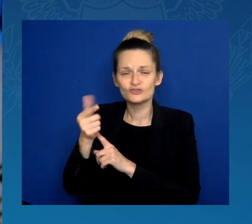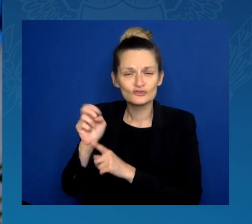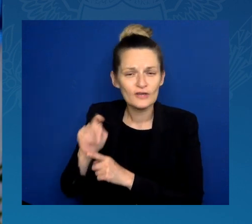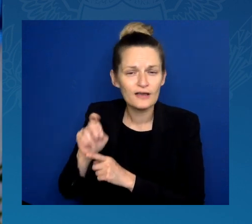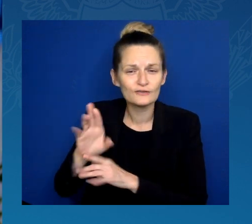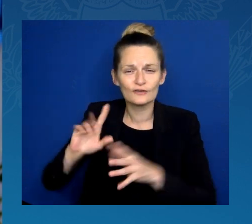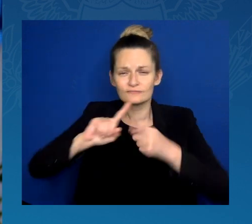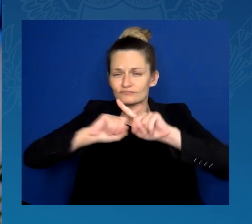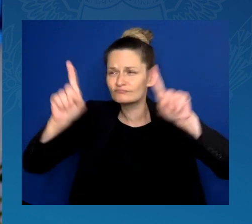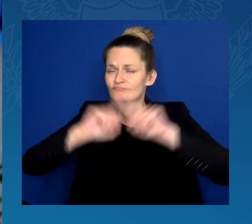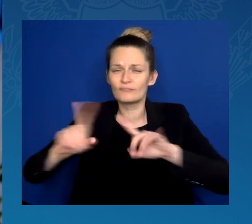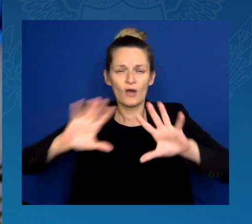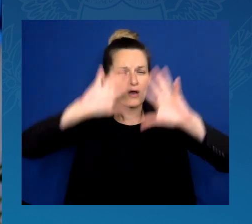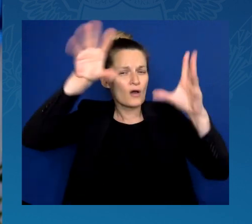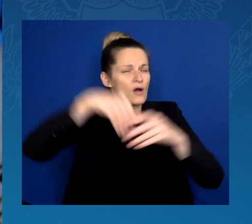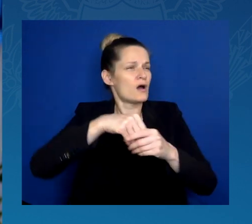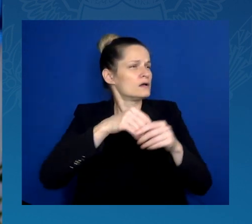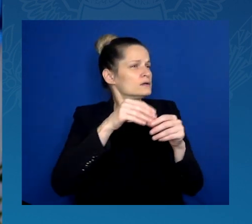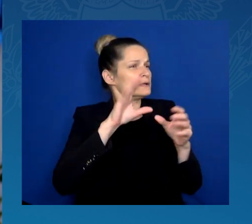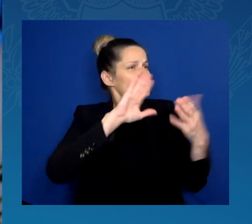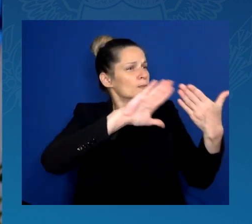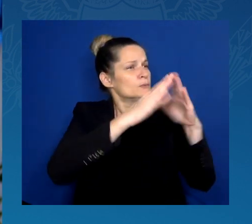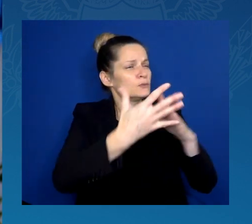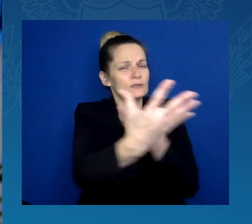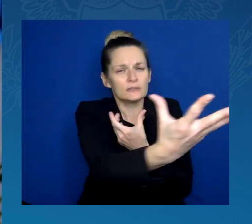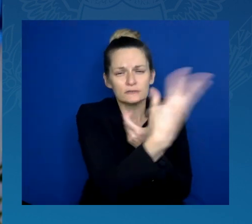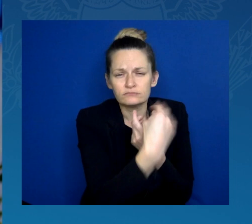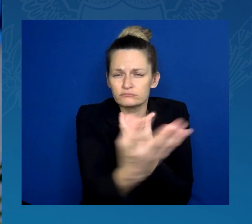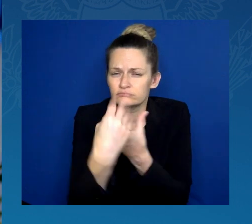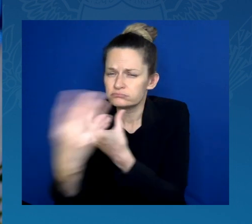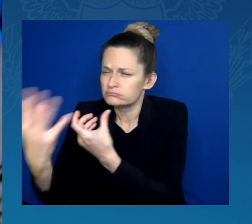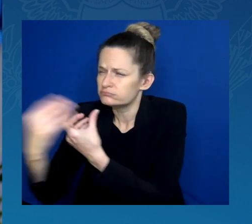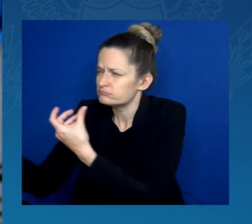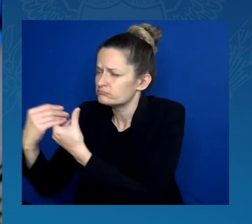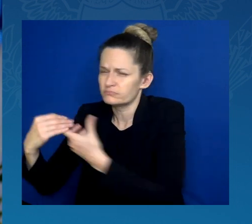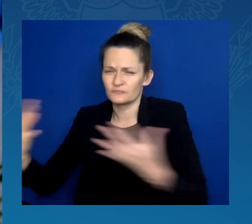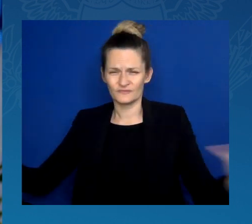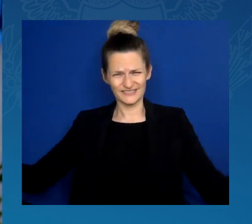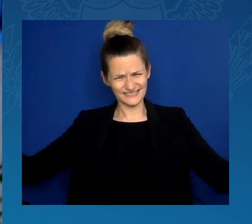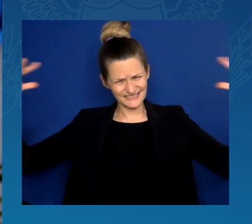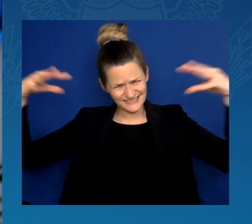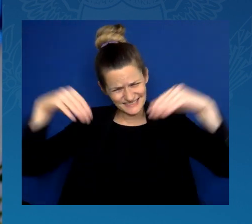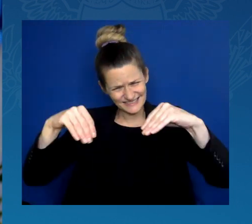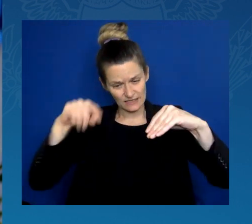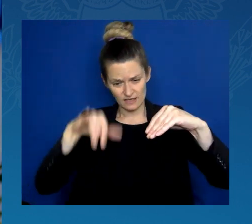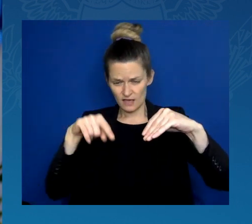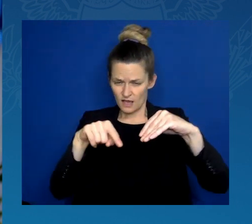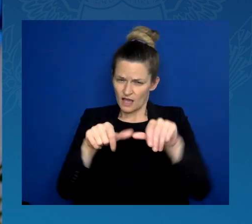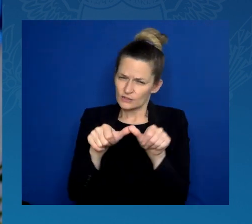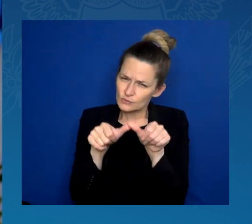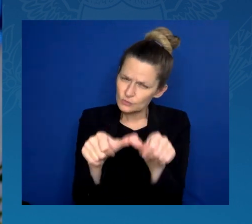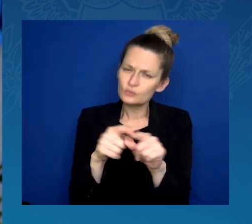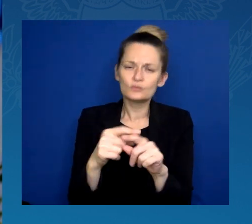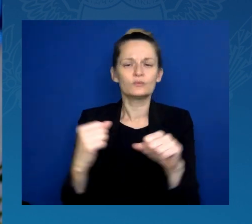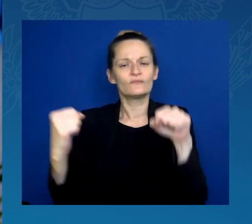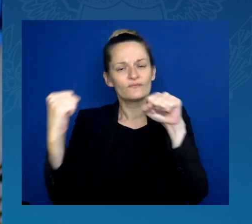Continue to fight for the future of our nation. And I promise you,